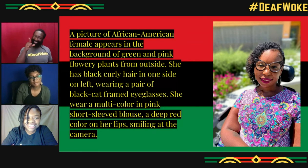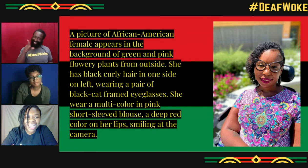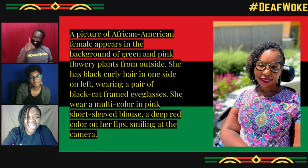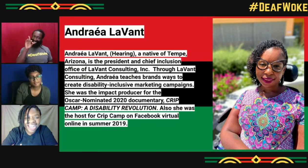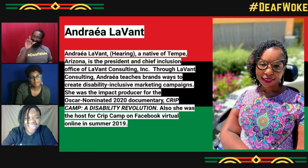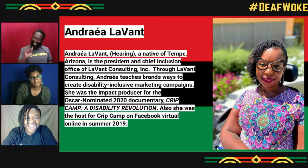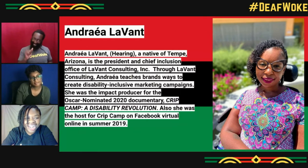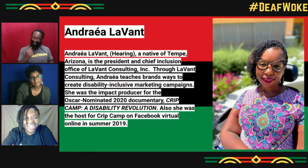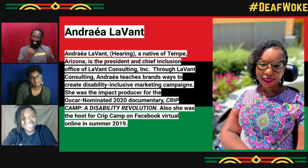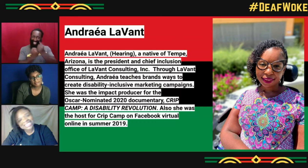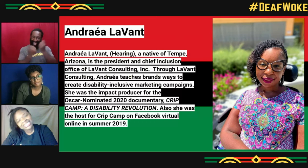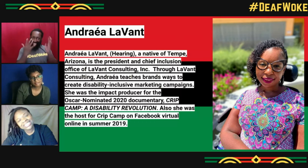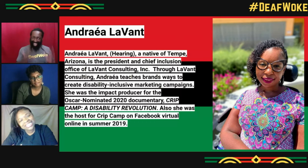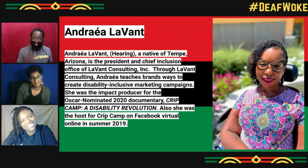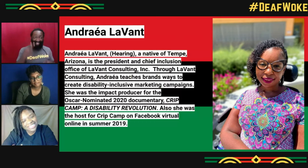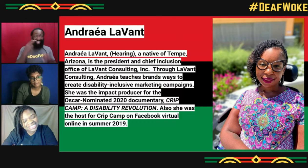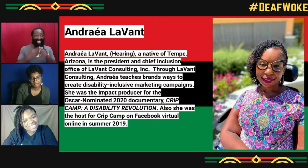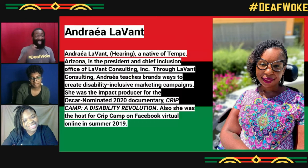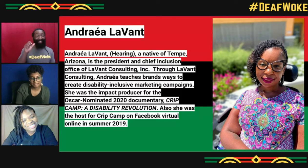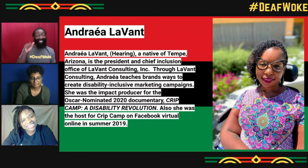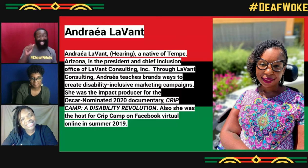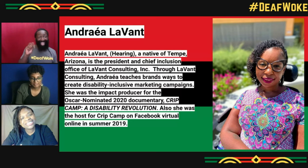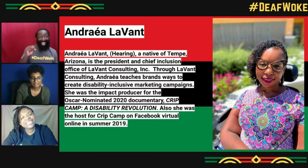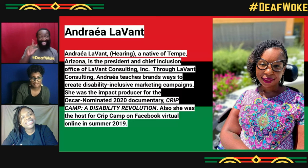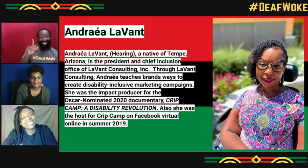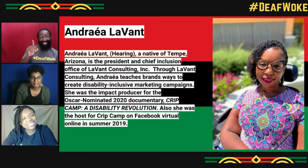But you are on the nose, Andraea LaVant.